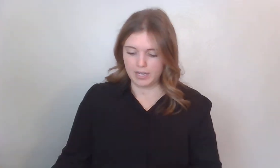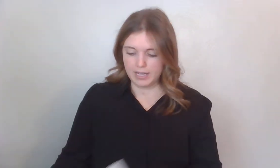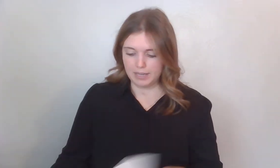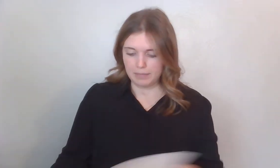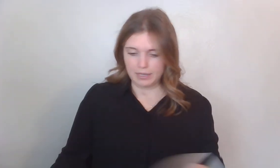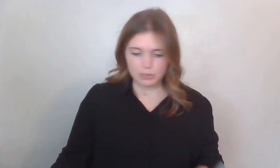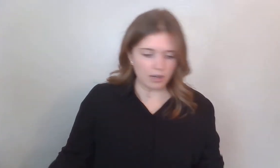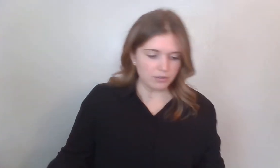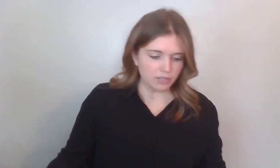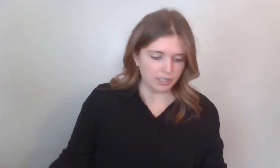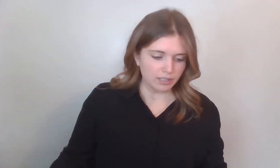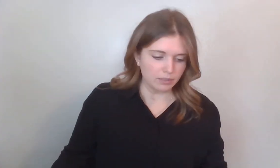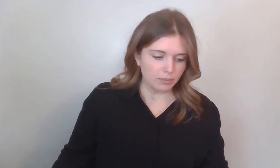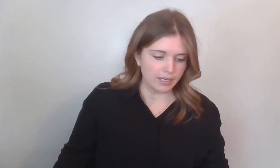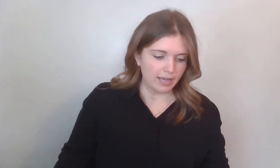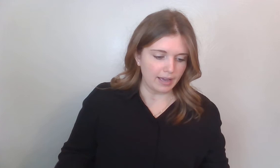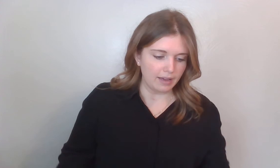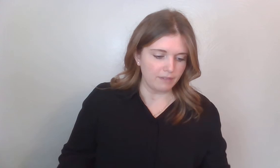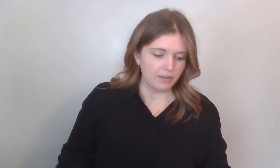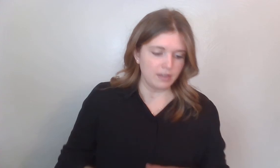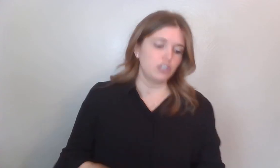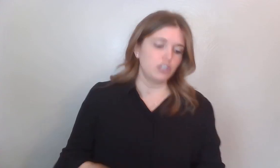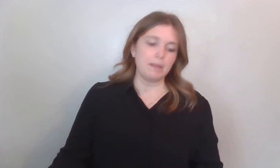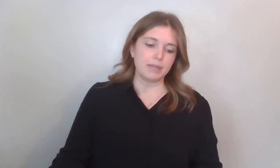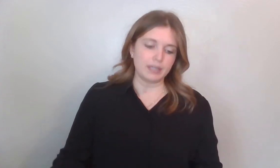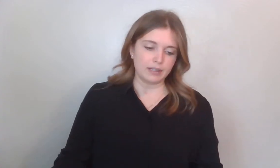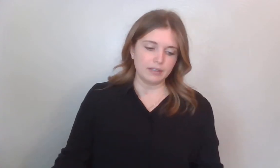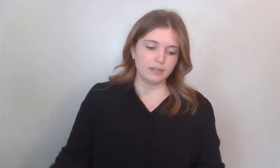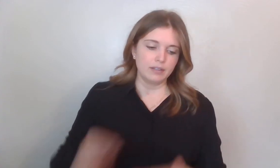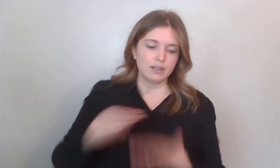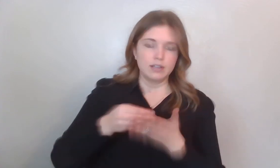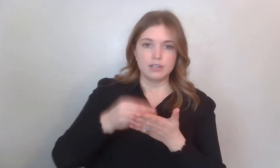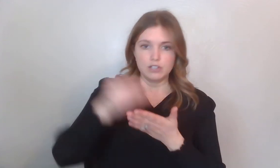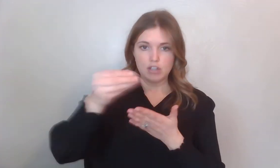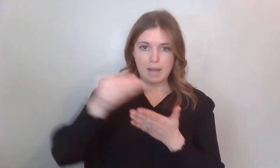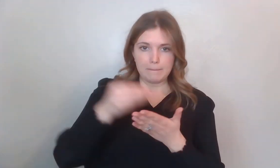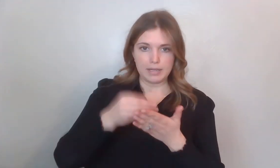Alright, page 100 We have SHOPPING SHOPPING